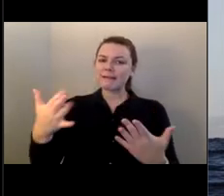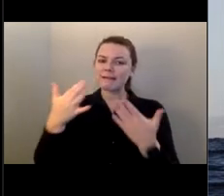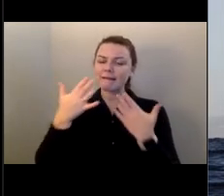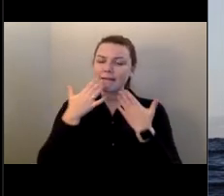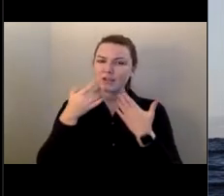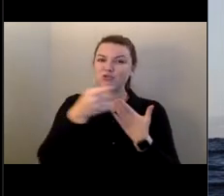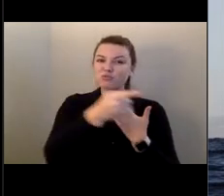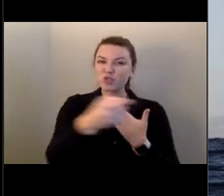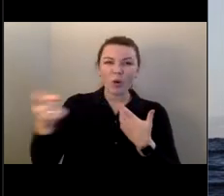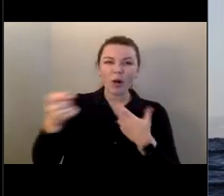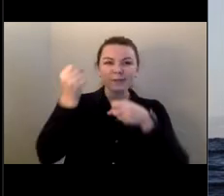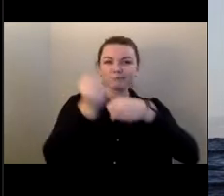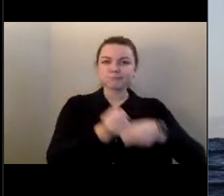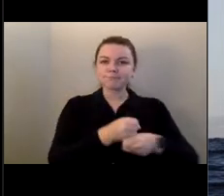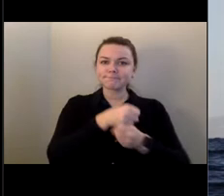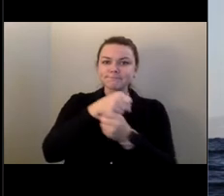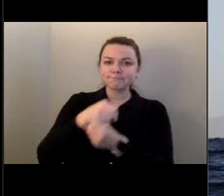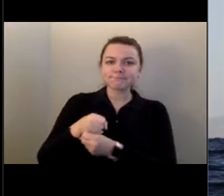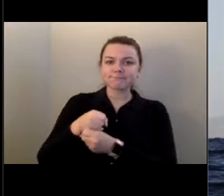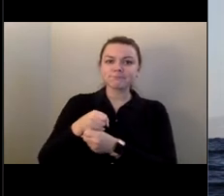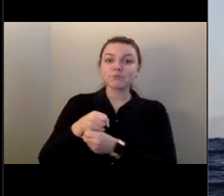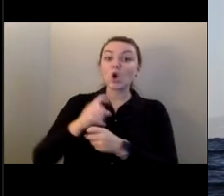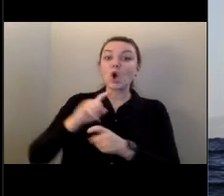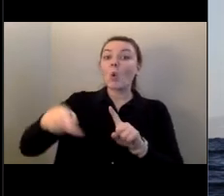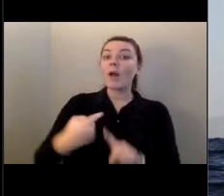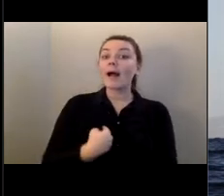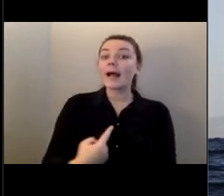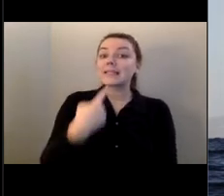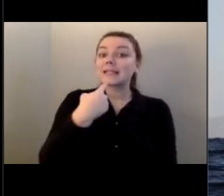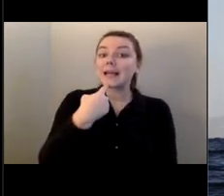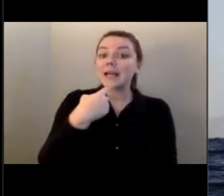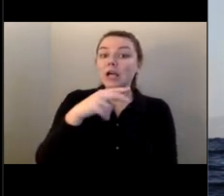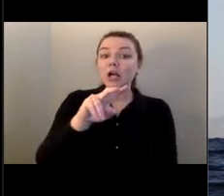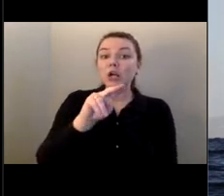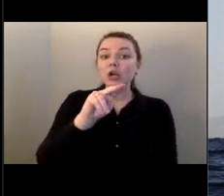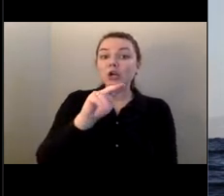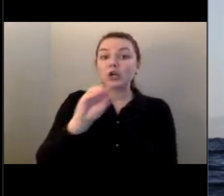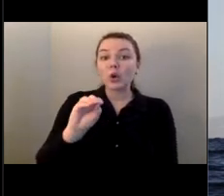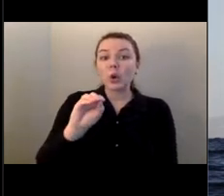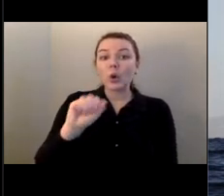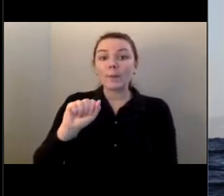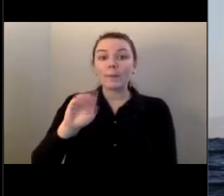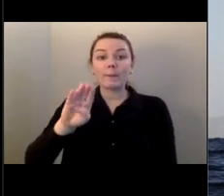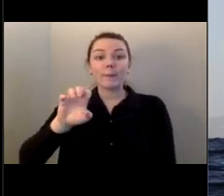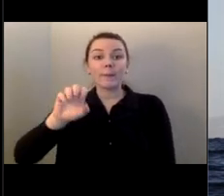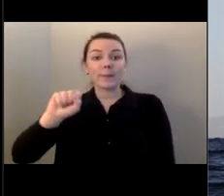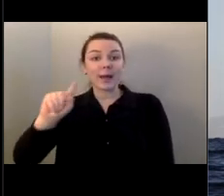And when I come to the part that says, "No ka best." I want you all to throw me a shaka, okay?